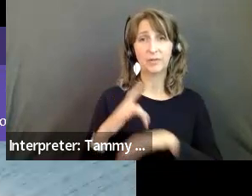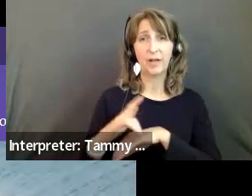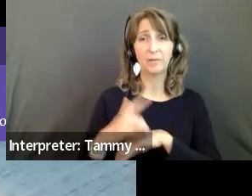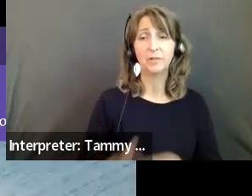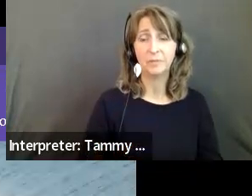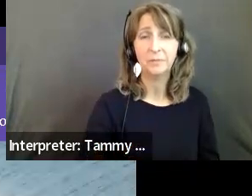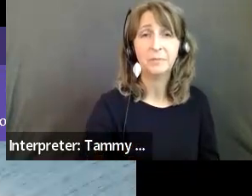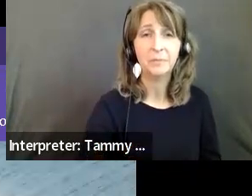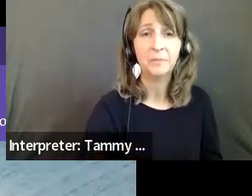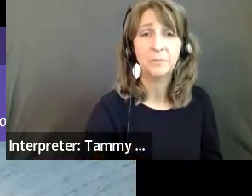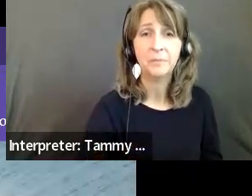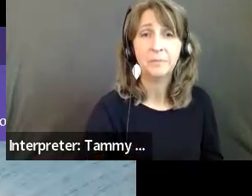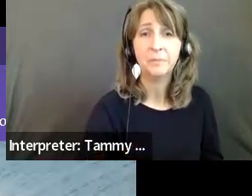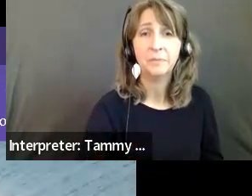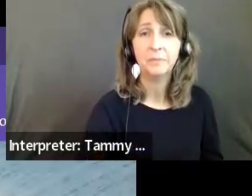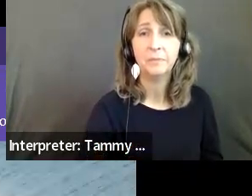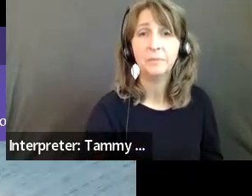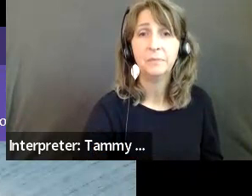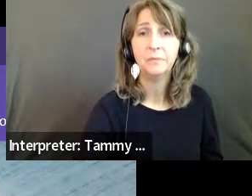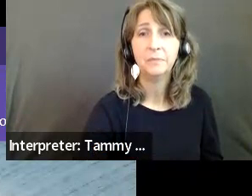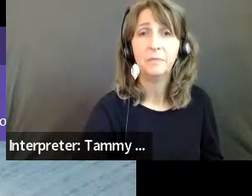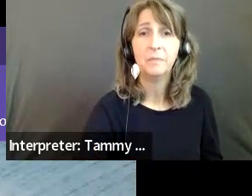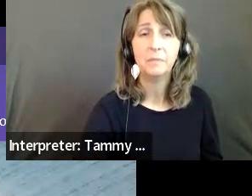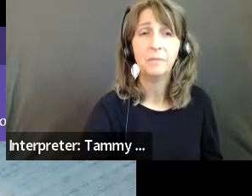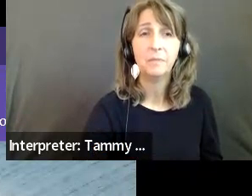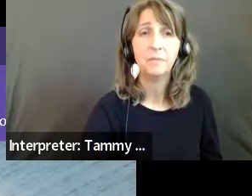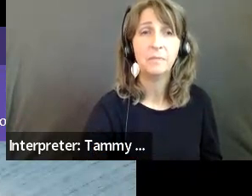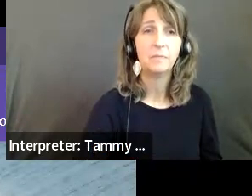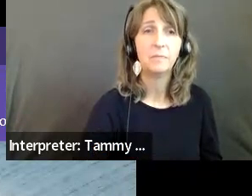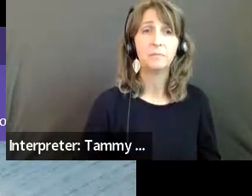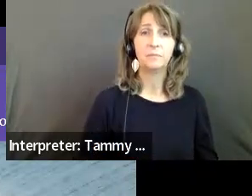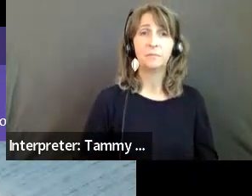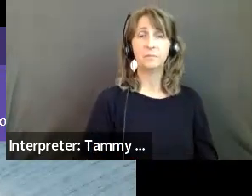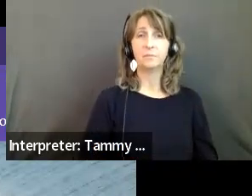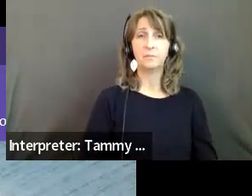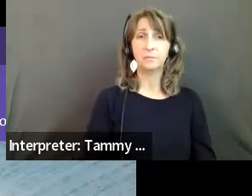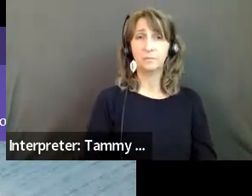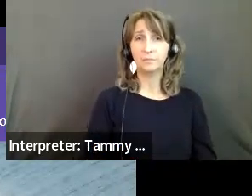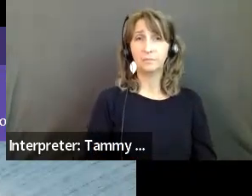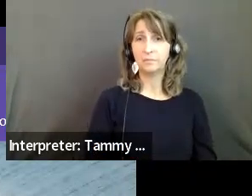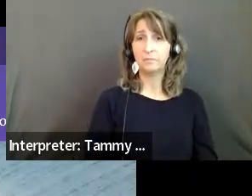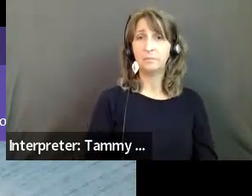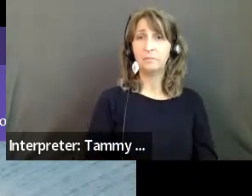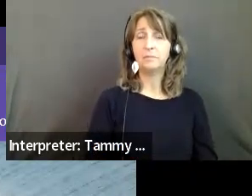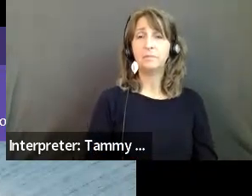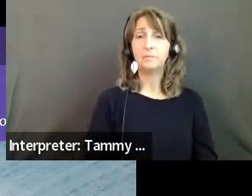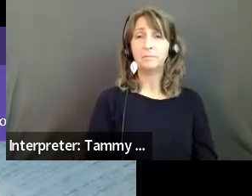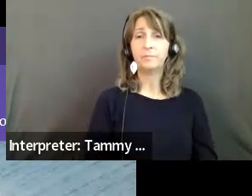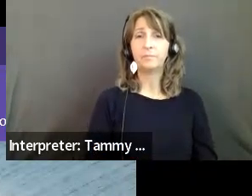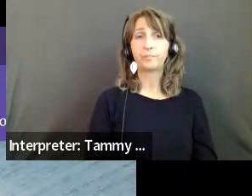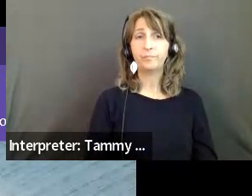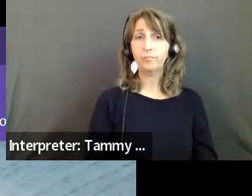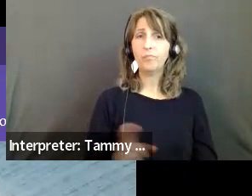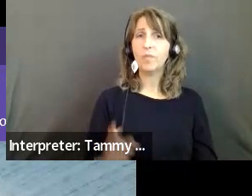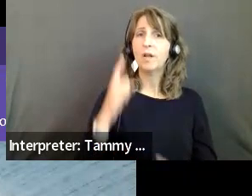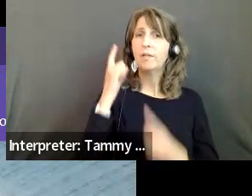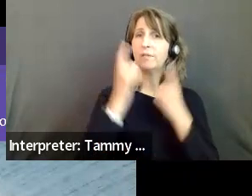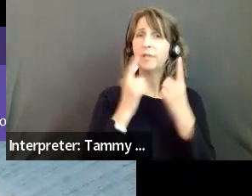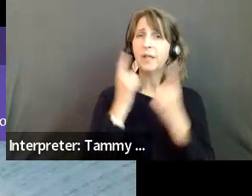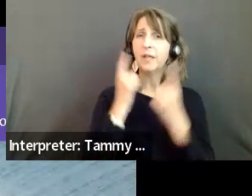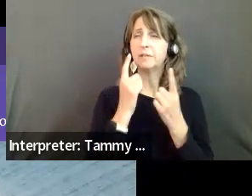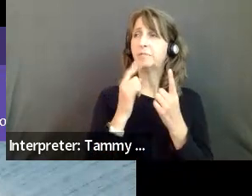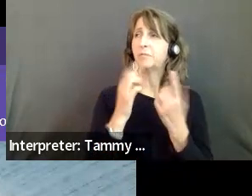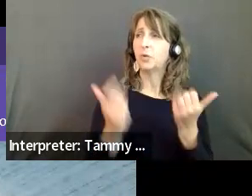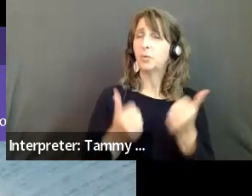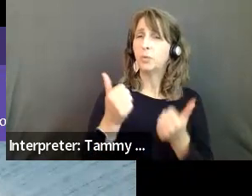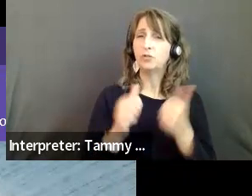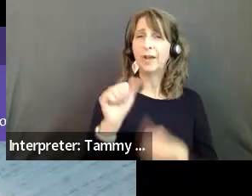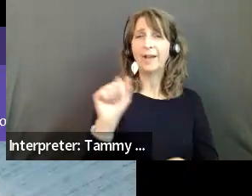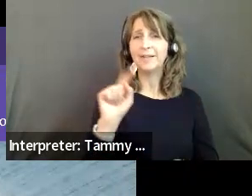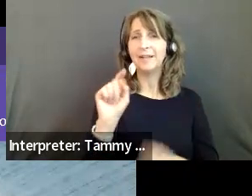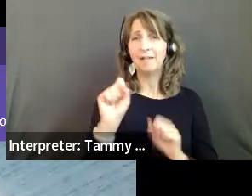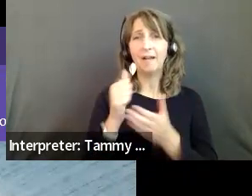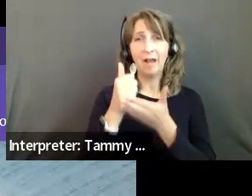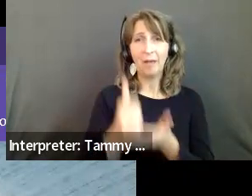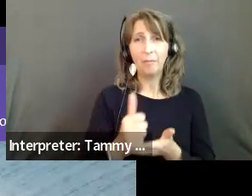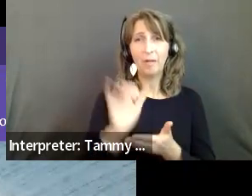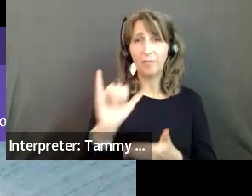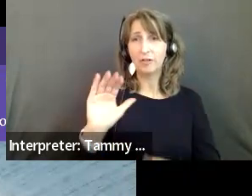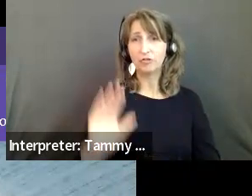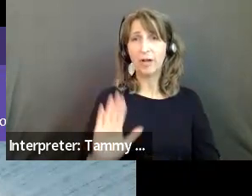Okay. Here's just some different ways to be able to frame the question. As to say what assistive technology device or service would help that child reach the goal.